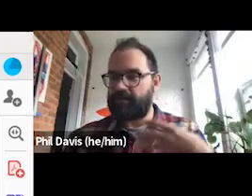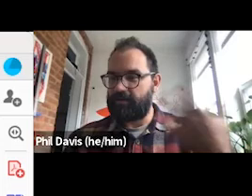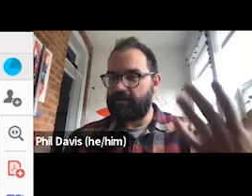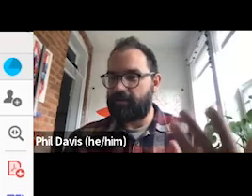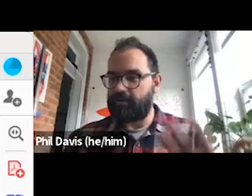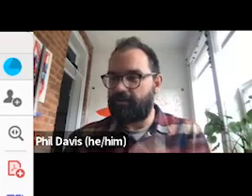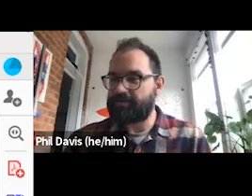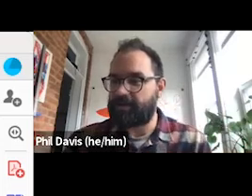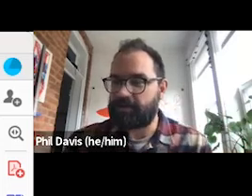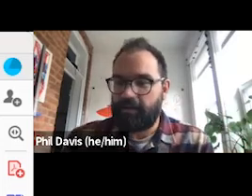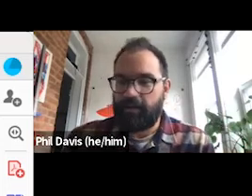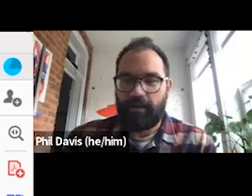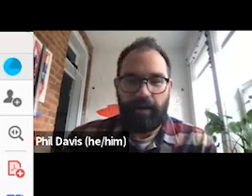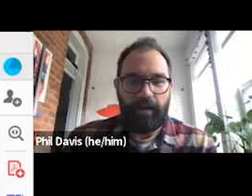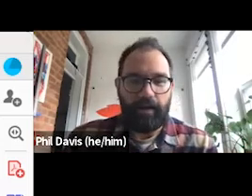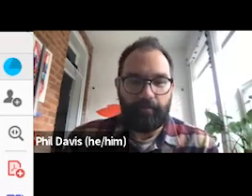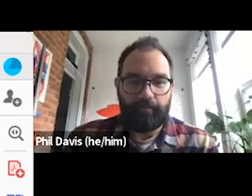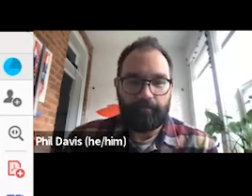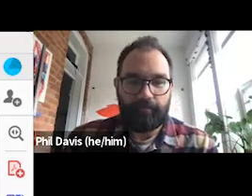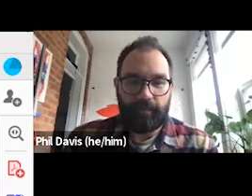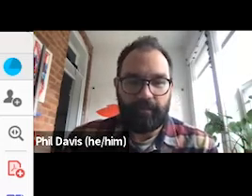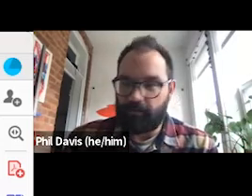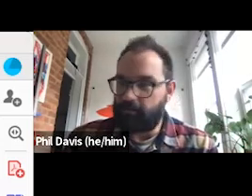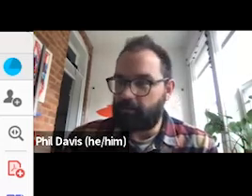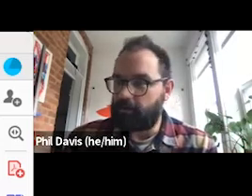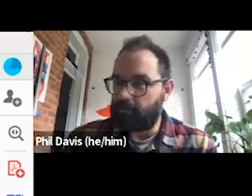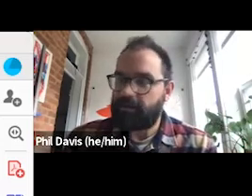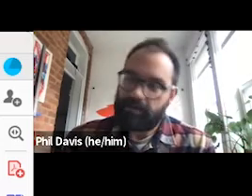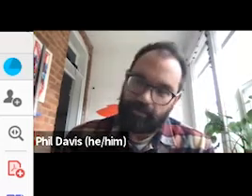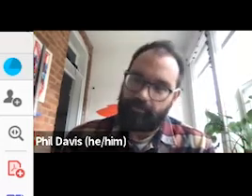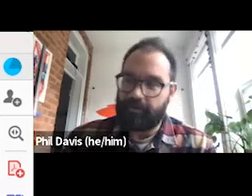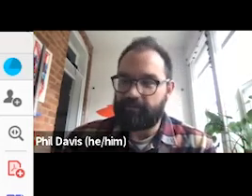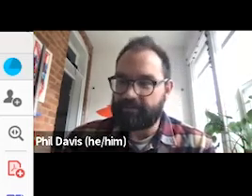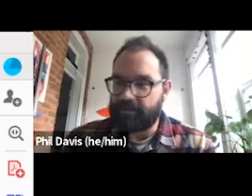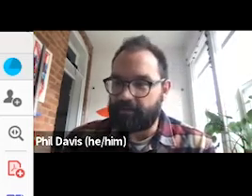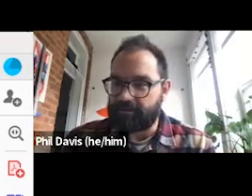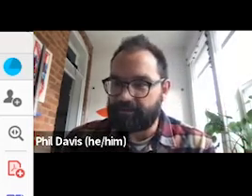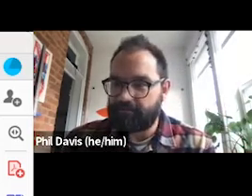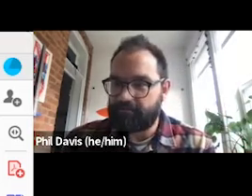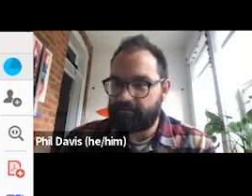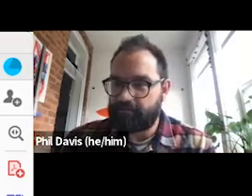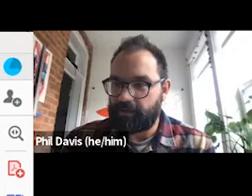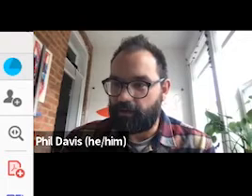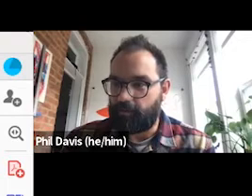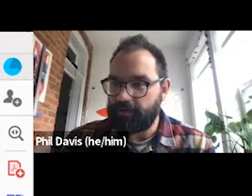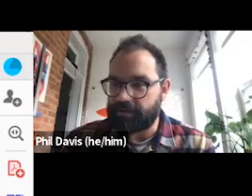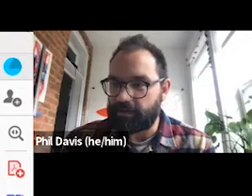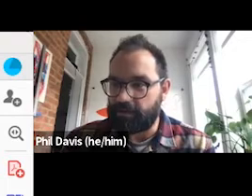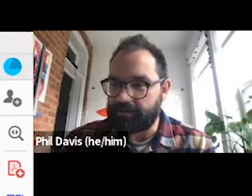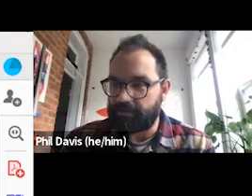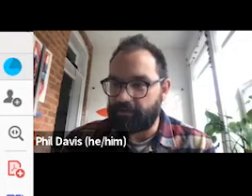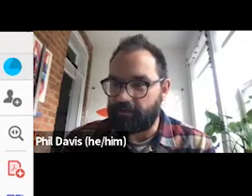a continuing project they're going to look at your previous year's budget.